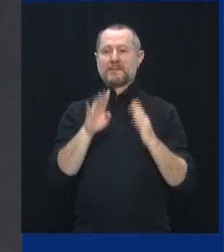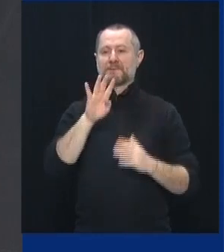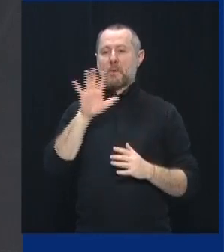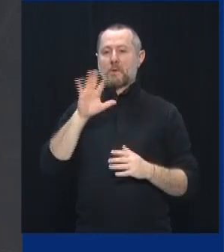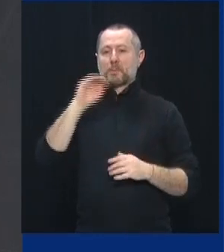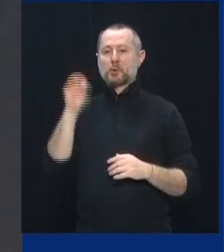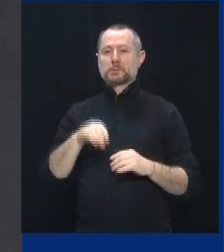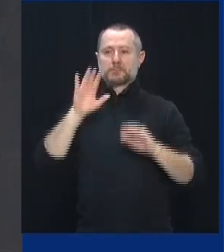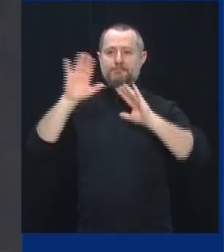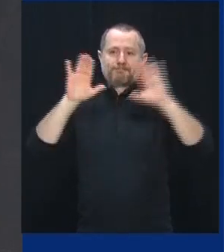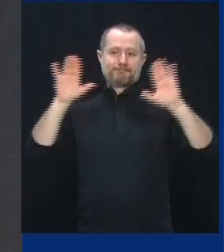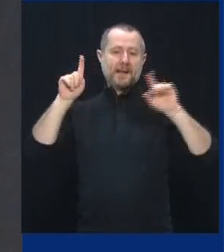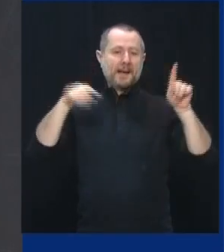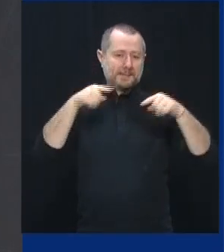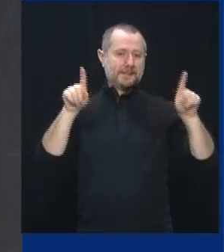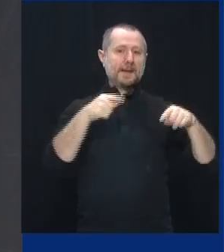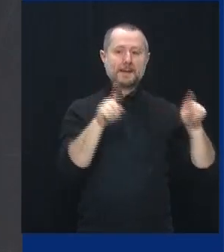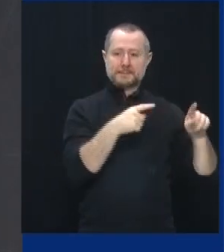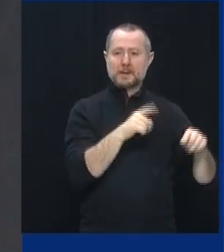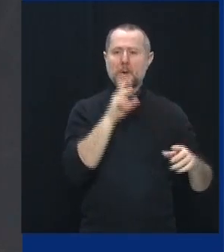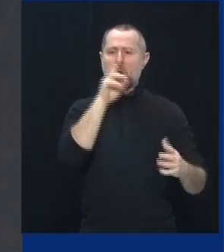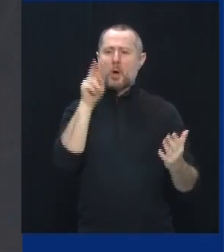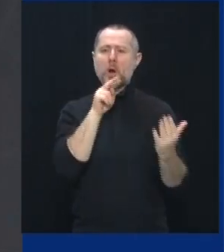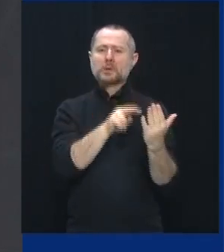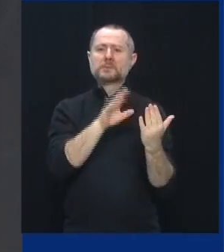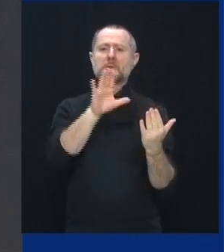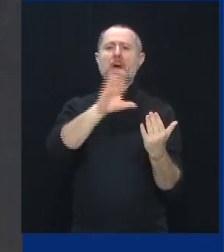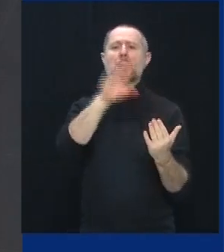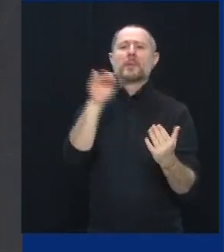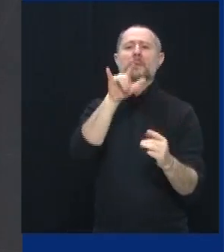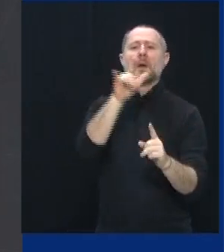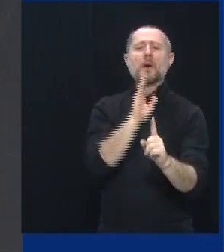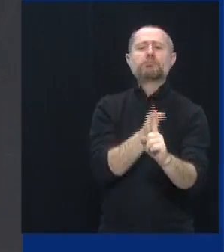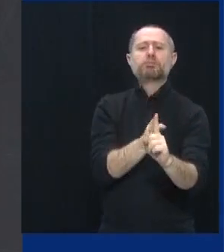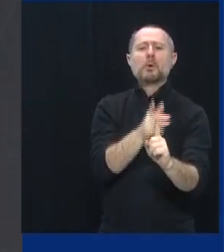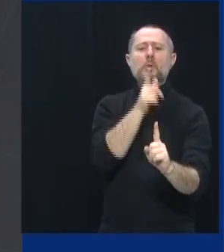THE AIRLINES HAVE CANCELED 45% OF THEIR SCHEDULE FOR THE DAY,